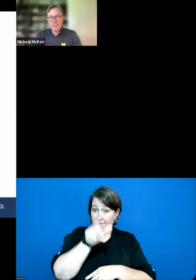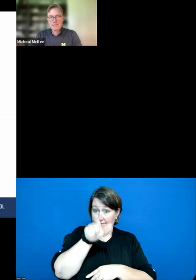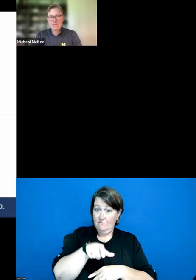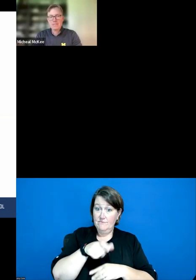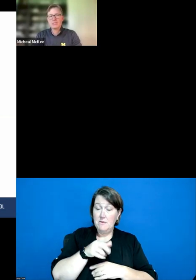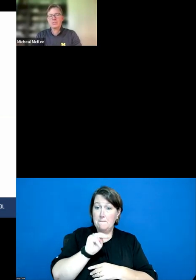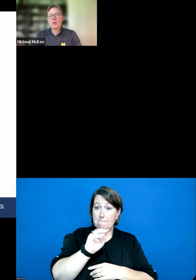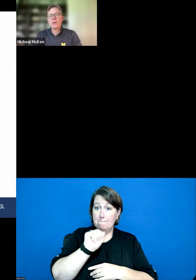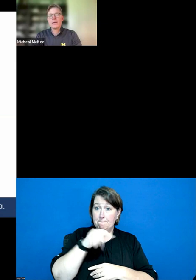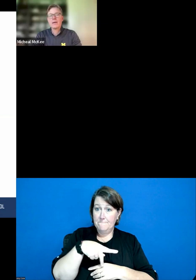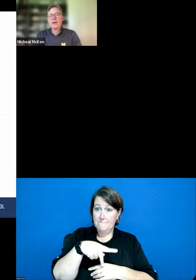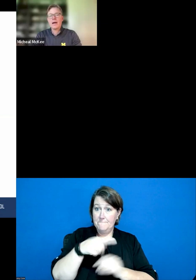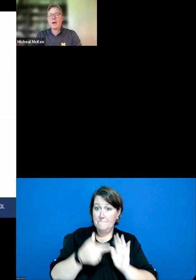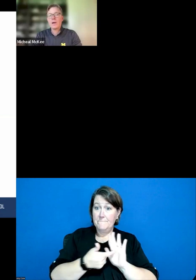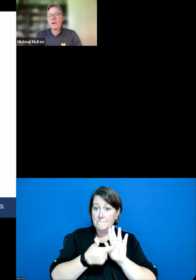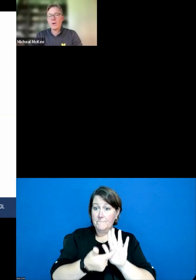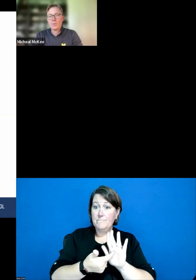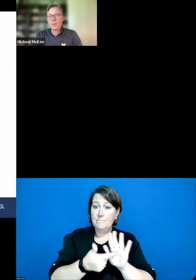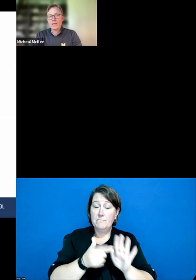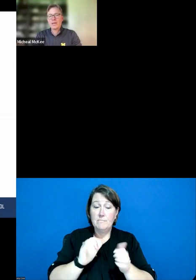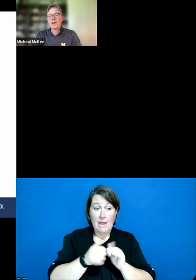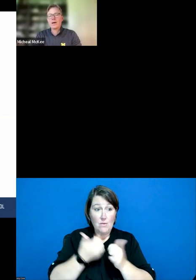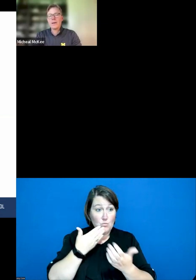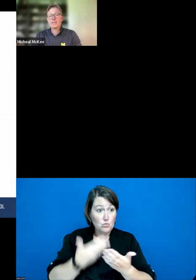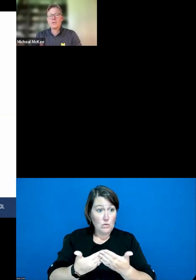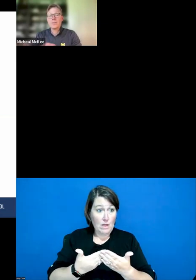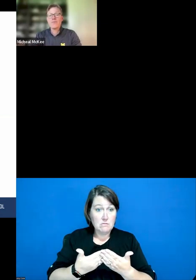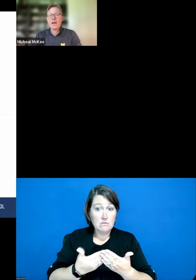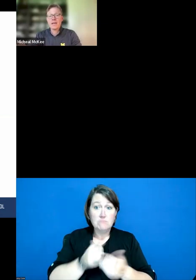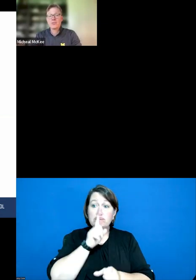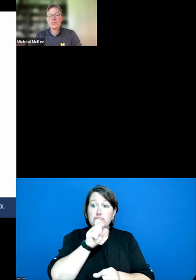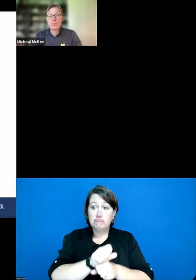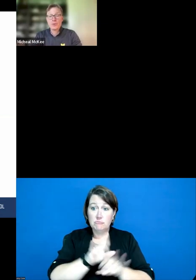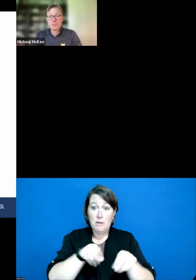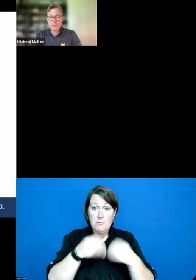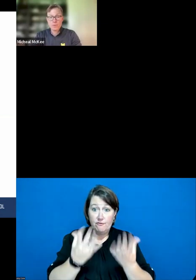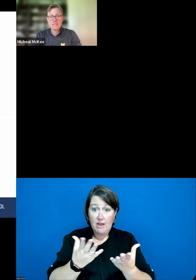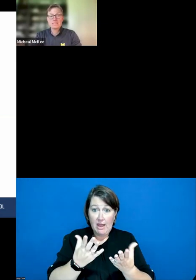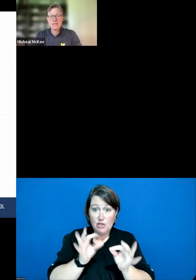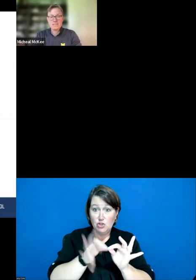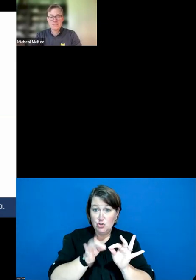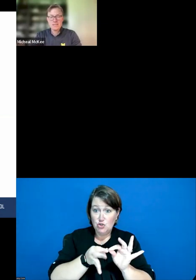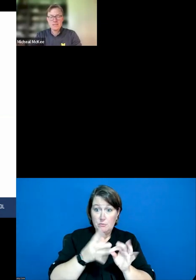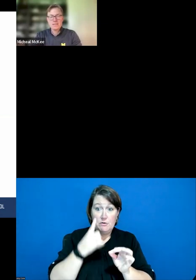aka just showing how well we actually provide interpreters for these settings.